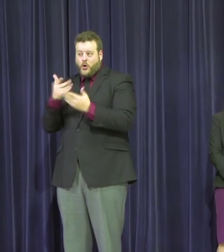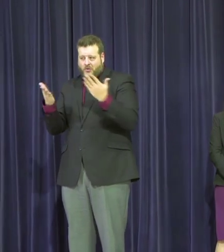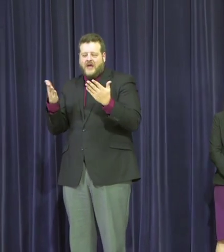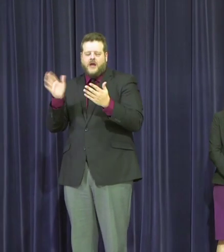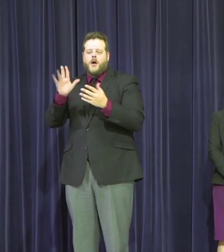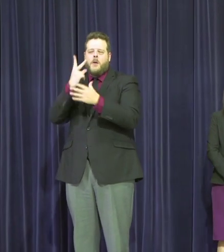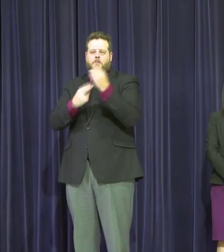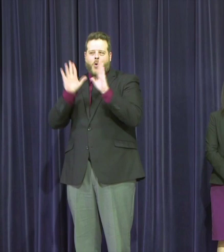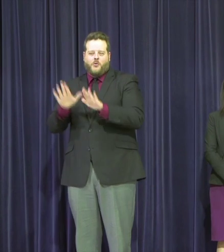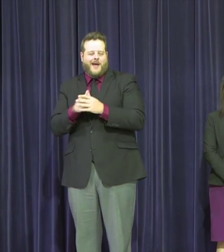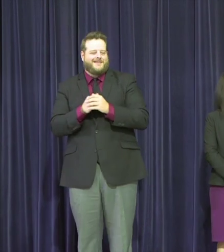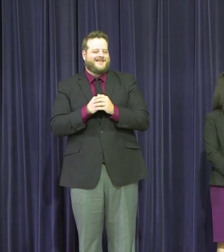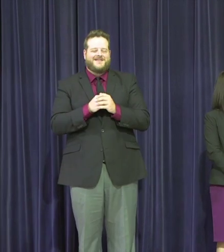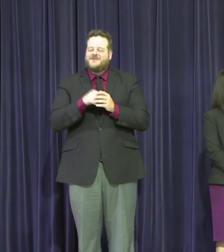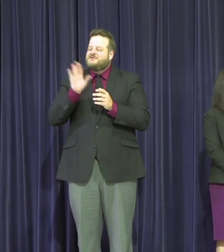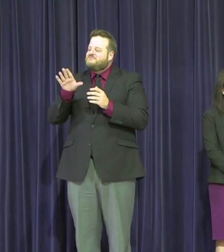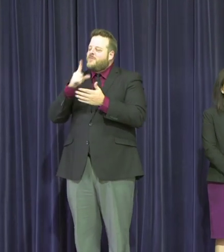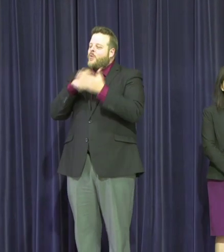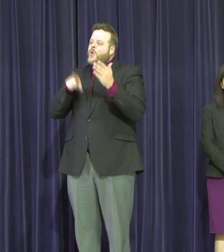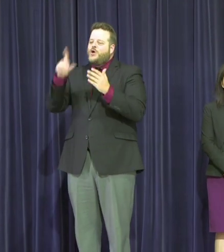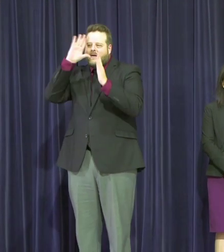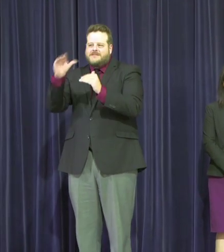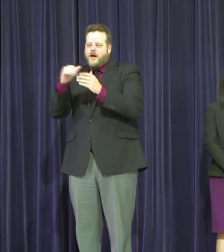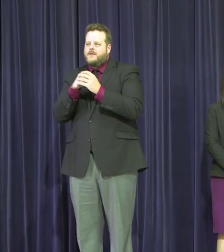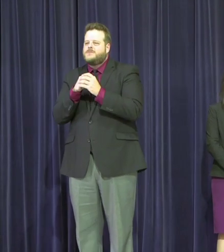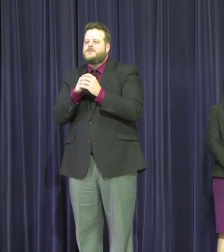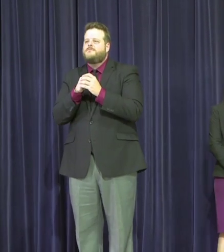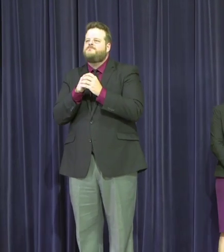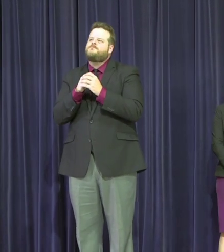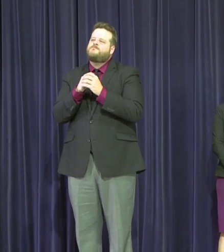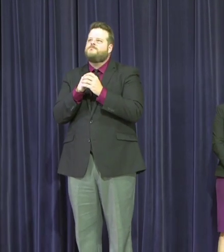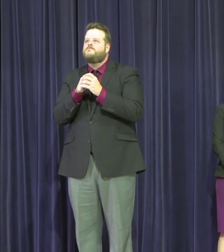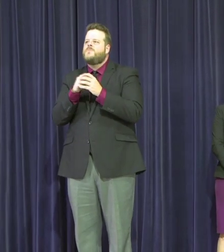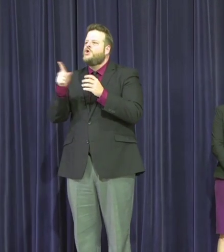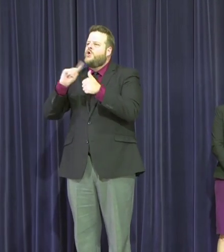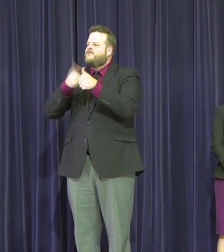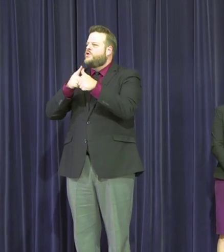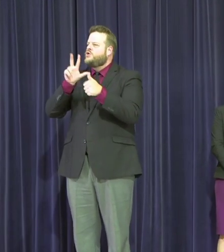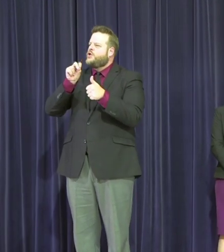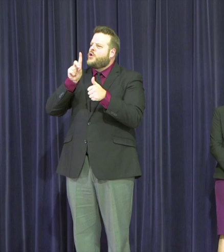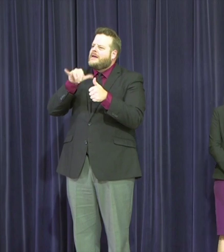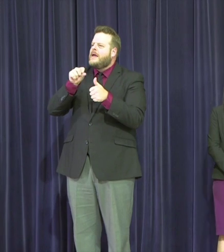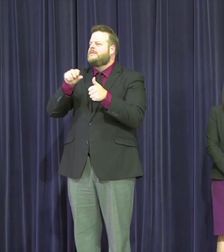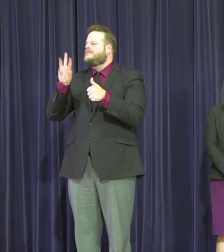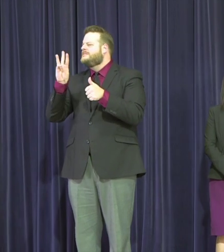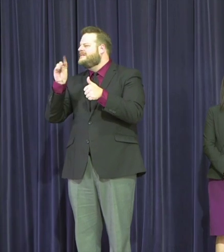But they are both great. What do you expect your first 30-60 days like?